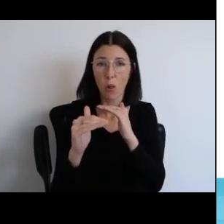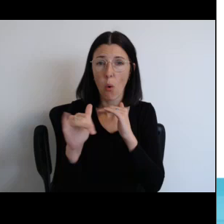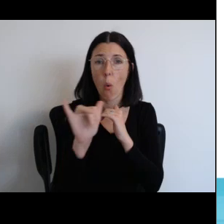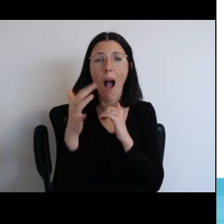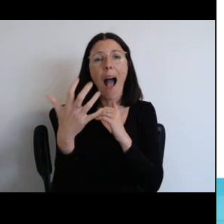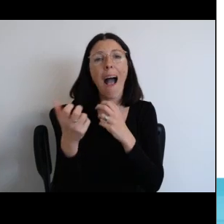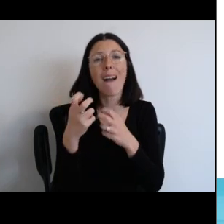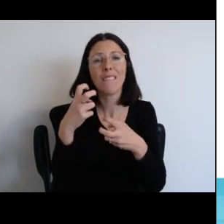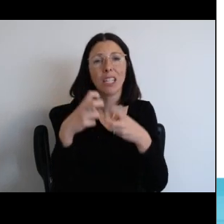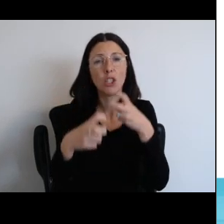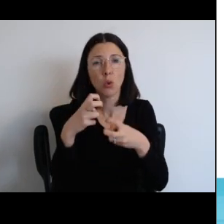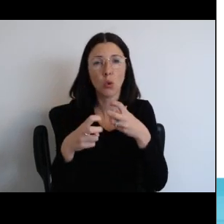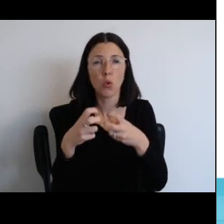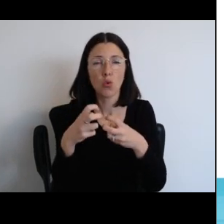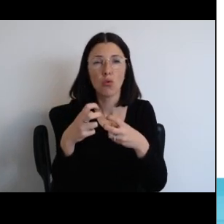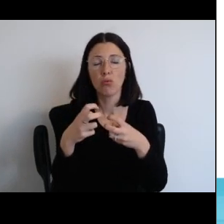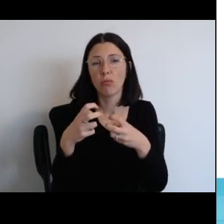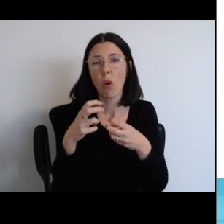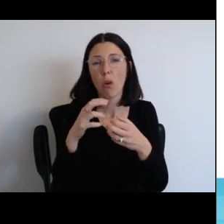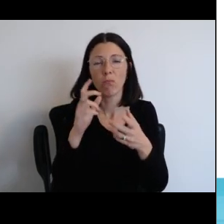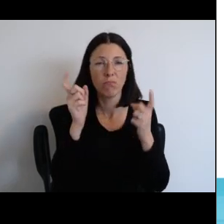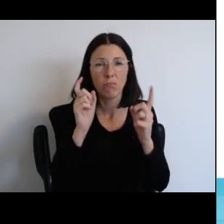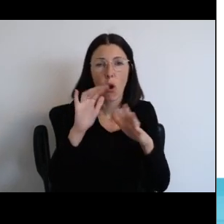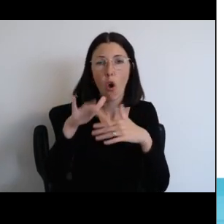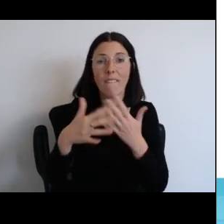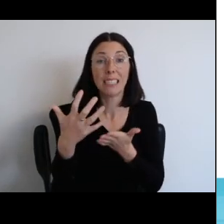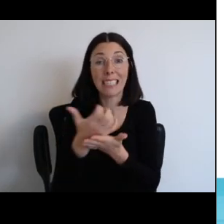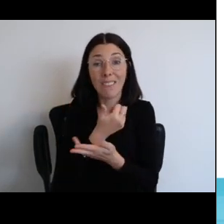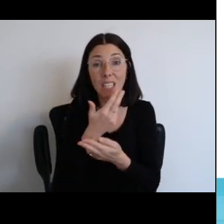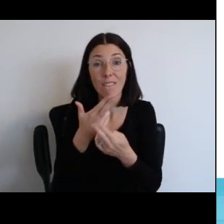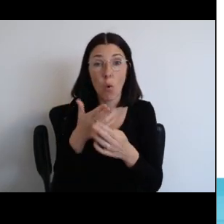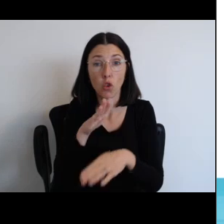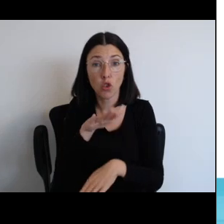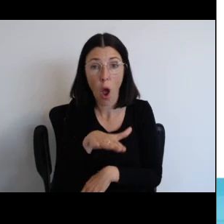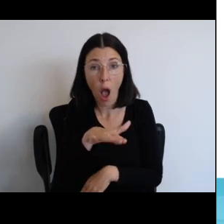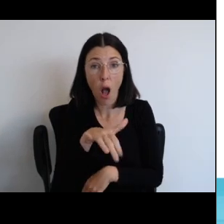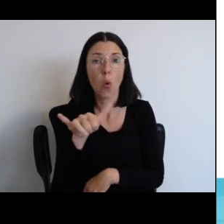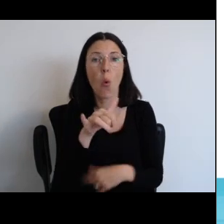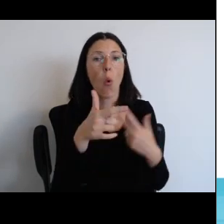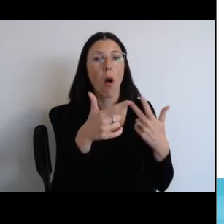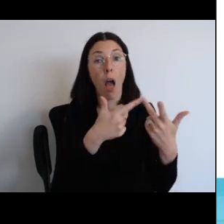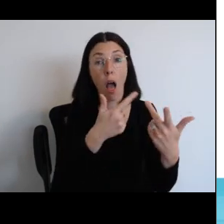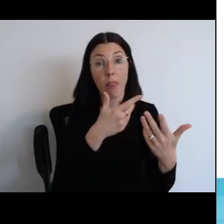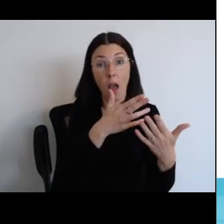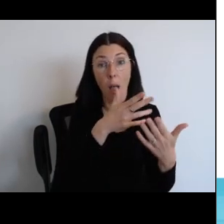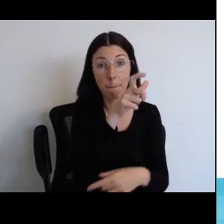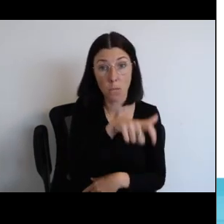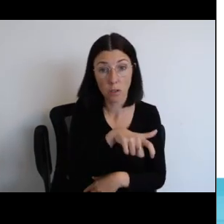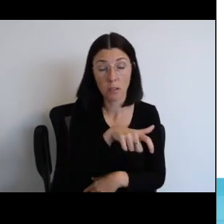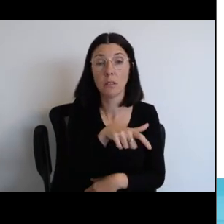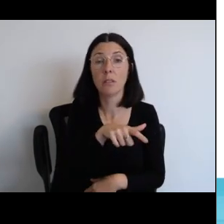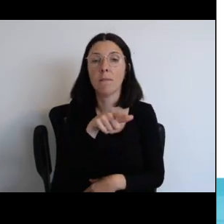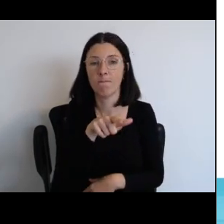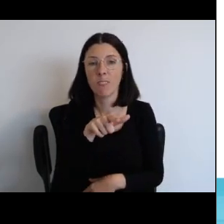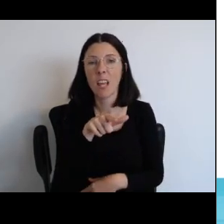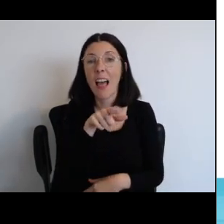of the child or another person but that exception is only allowable for as long as it was necessary